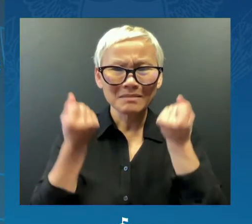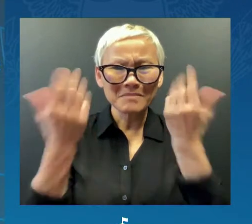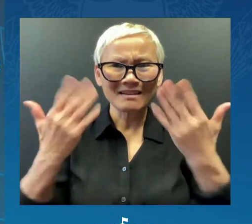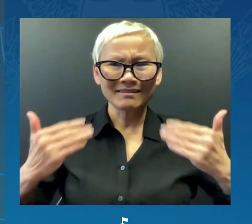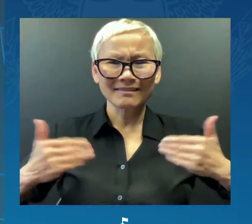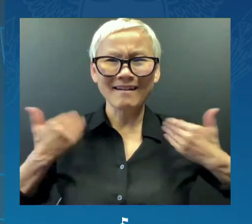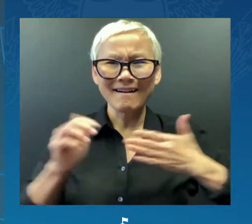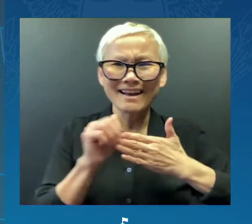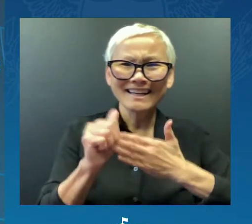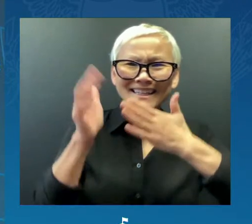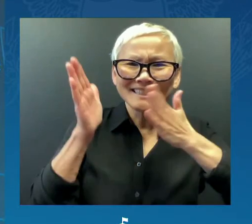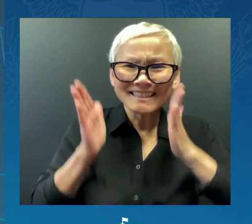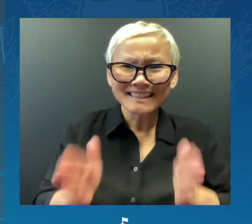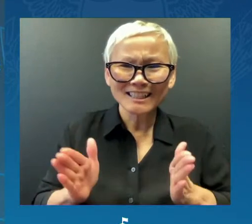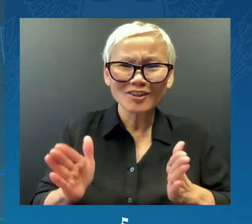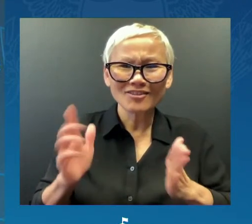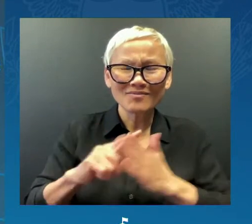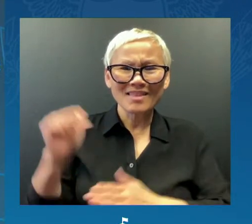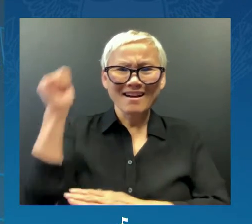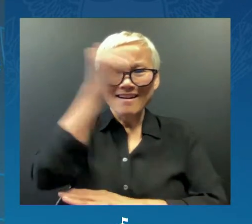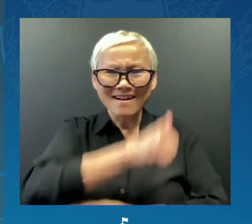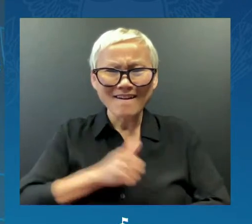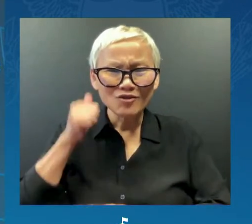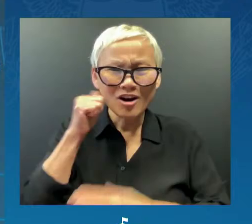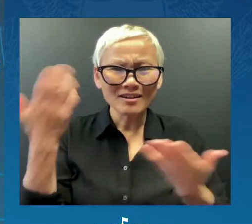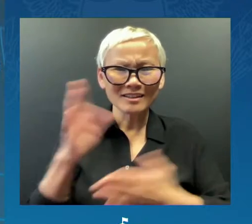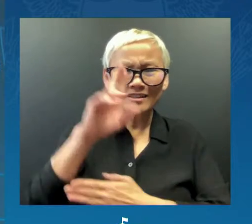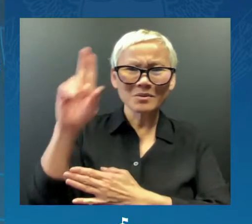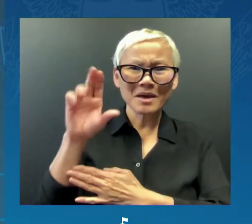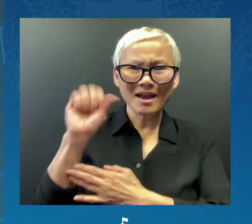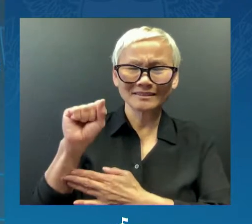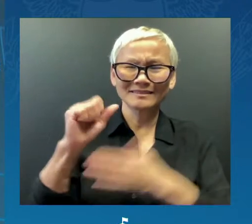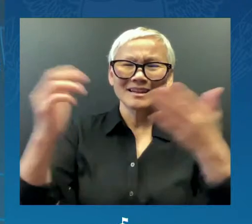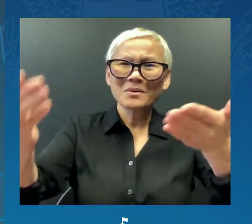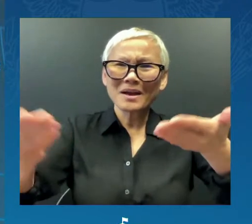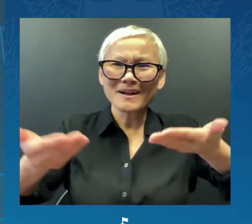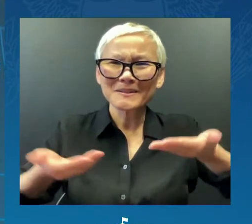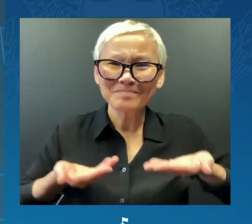Welcome, and thank you for your leadership and participation.